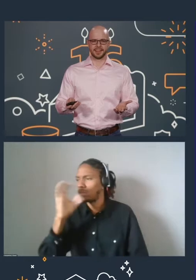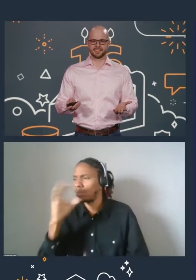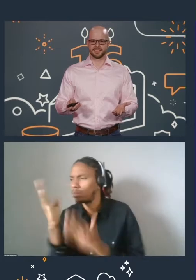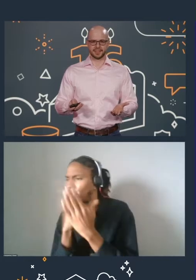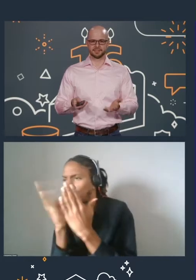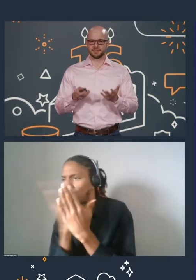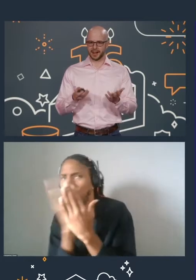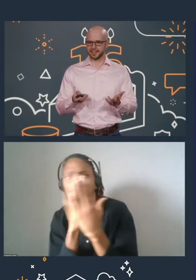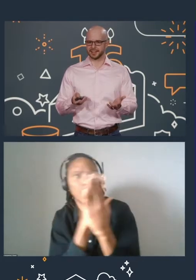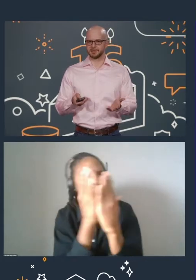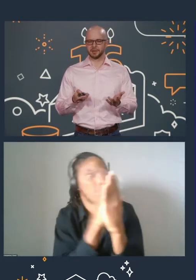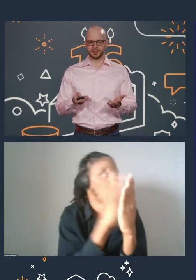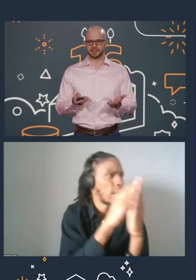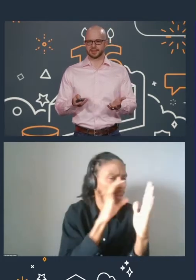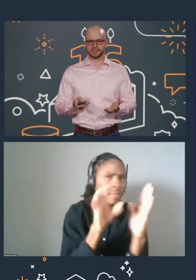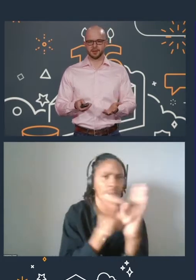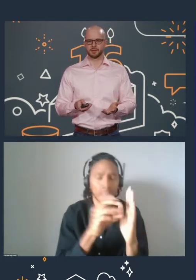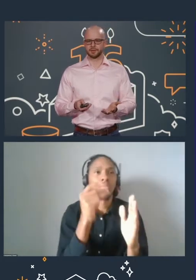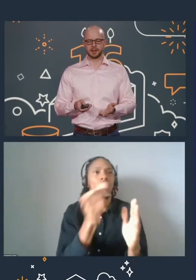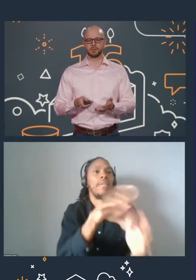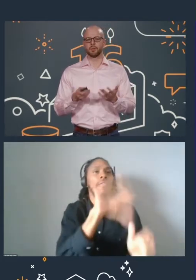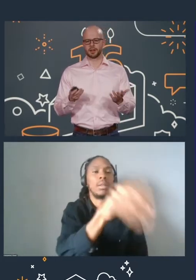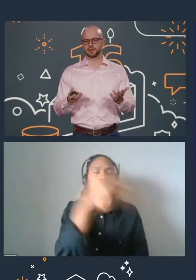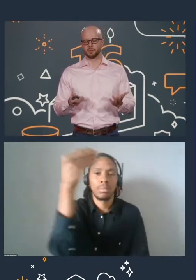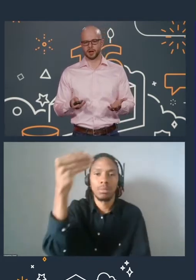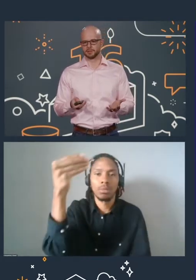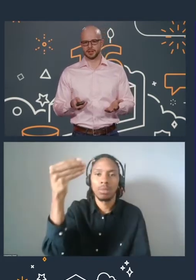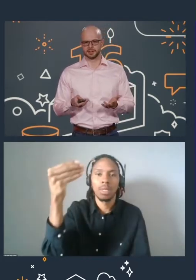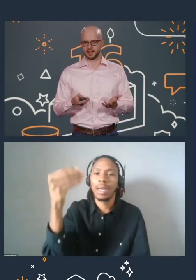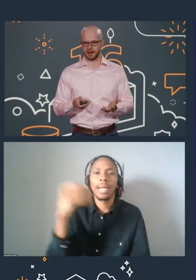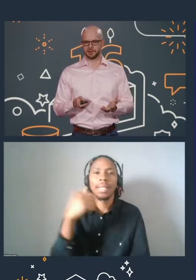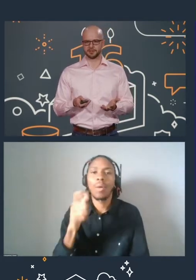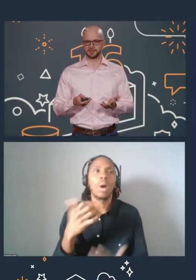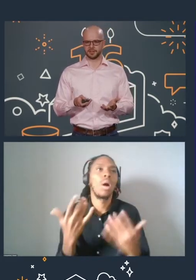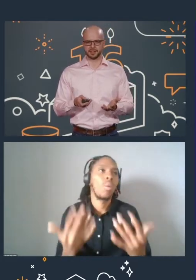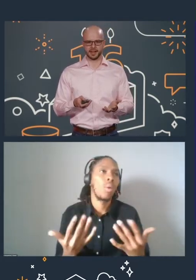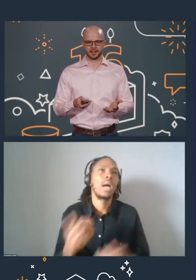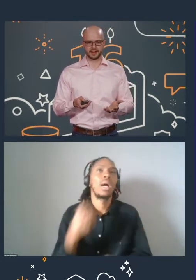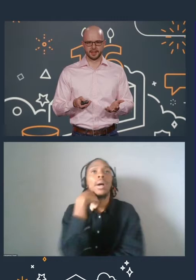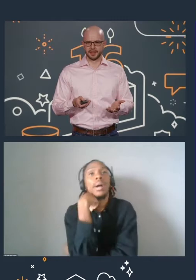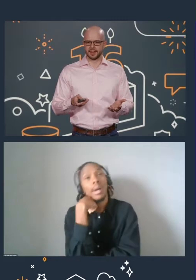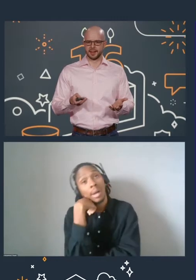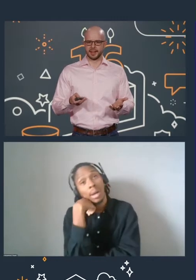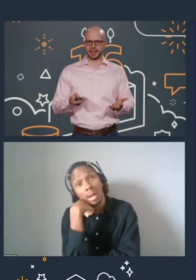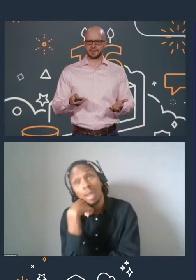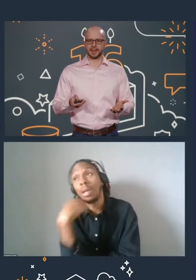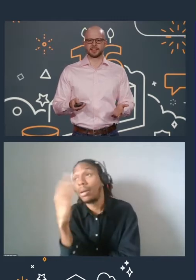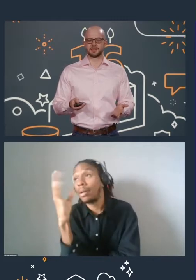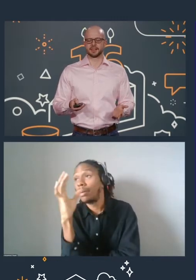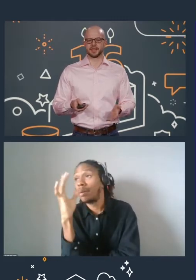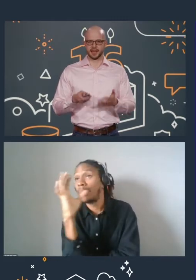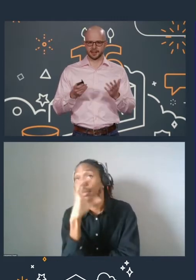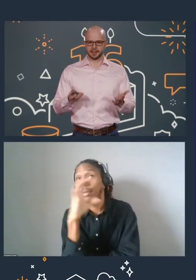that they can find it in milliseconds. They don't want to wait minutes to hours to see that. And that's, again,